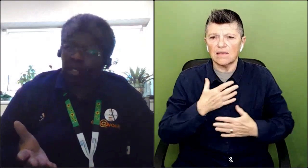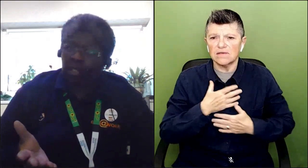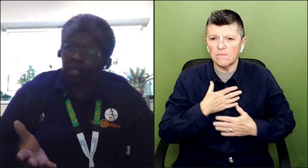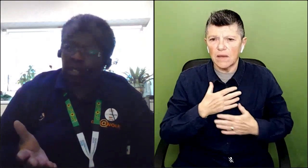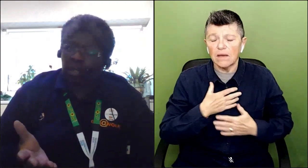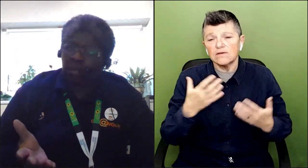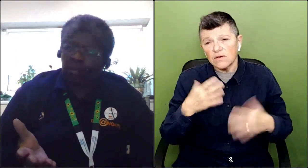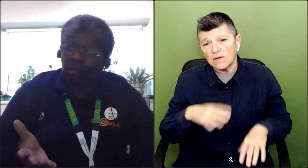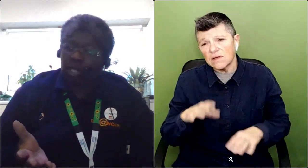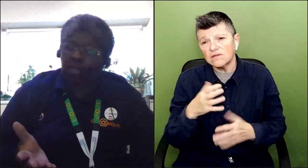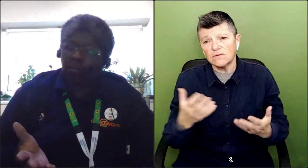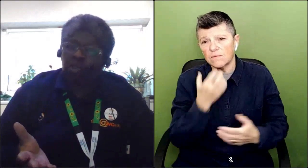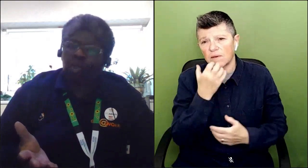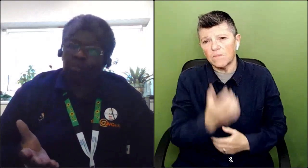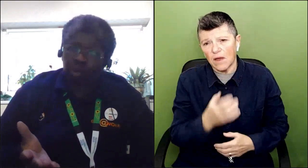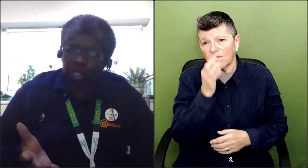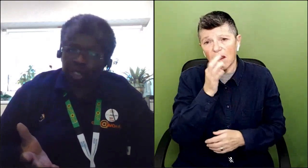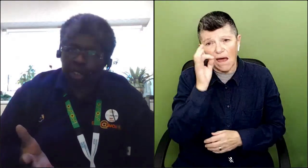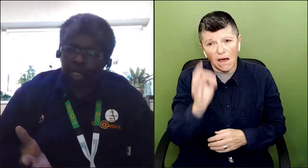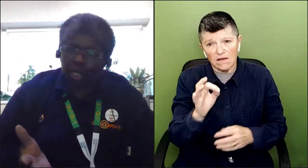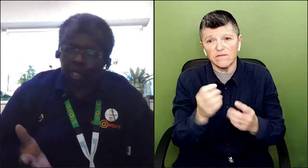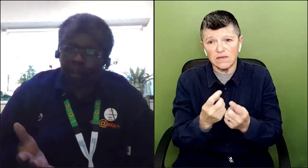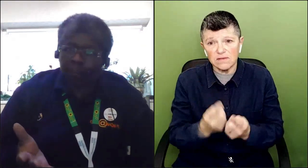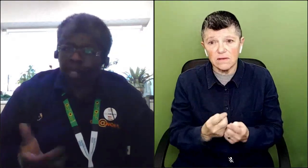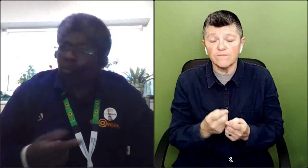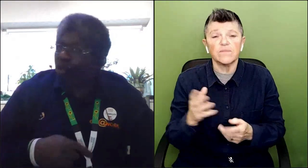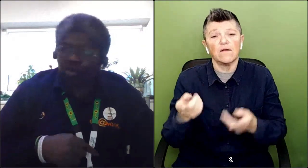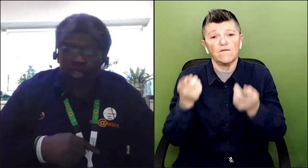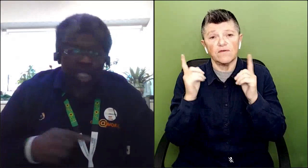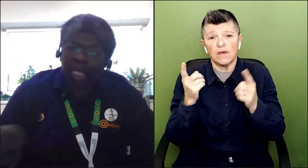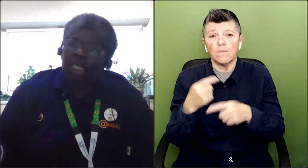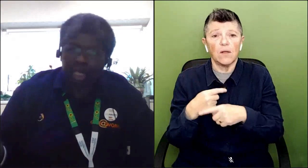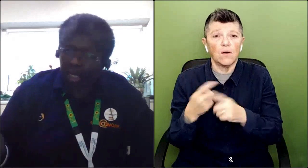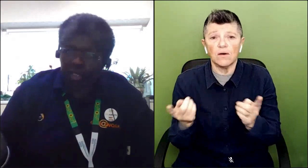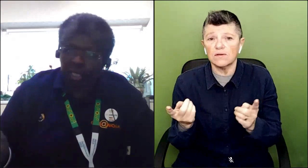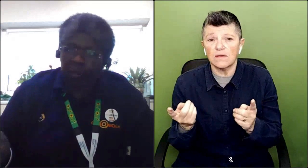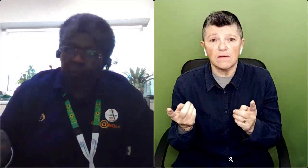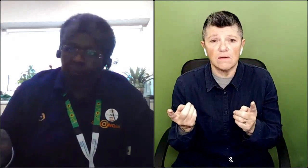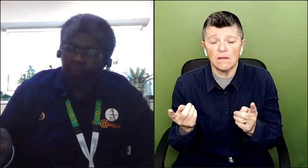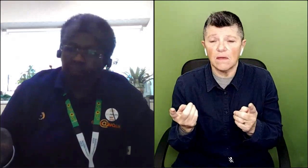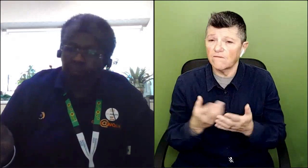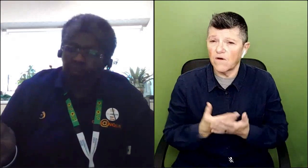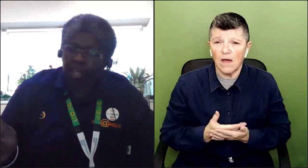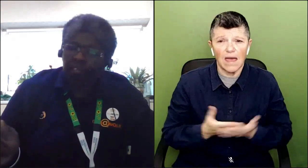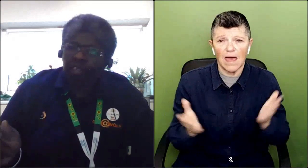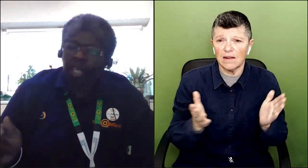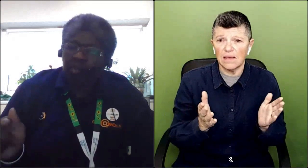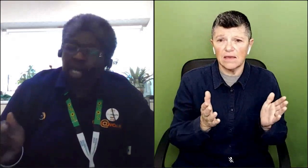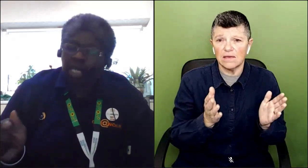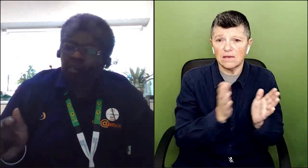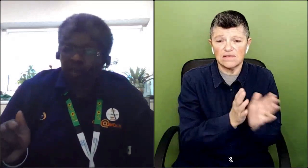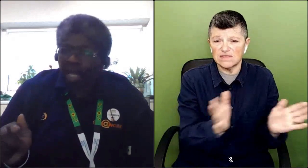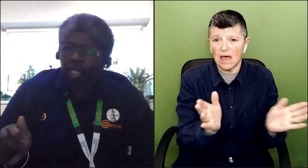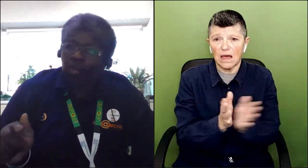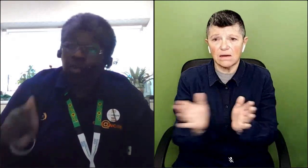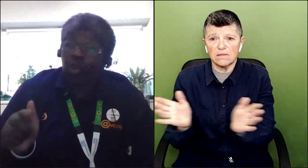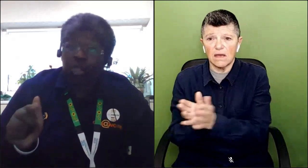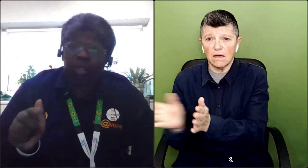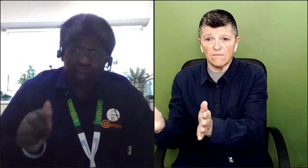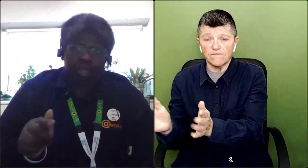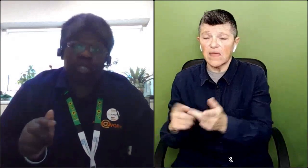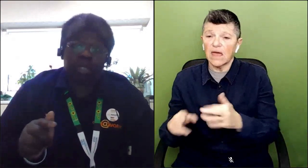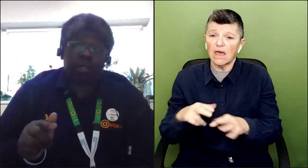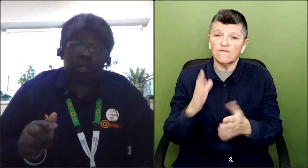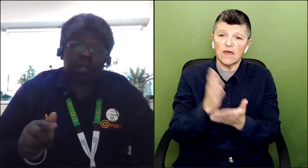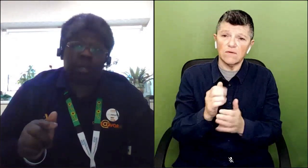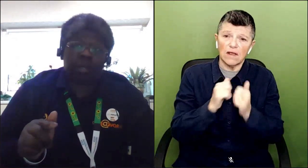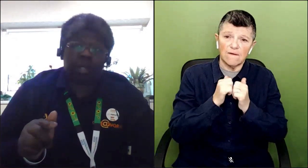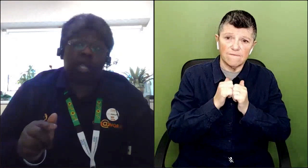And when it comes to employers, across any sector, if they really value you as a person,